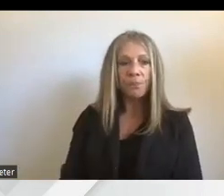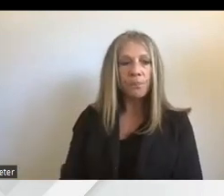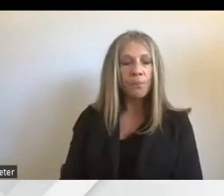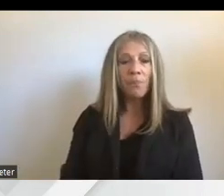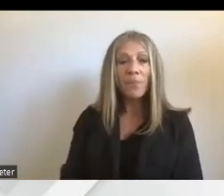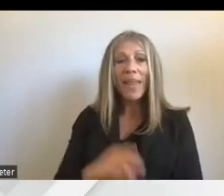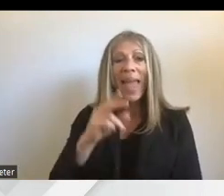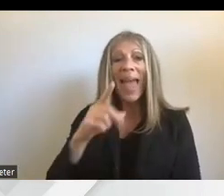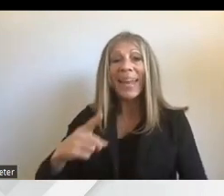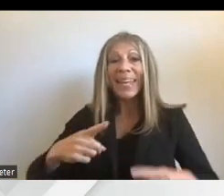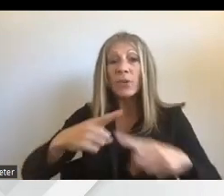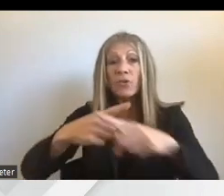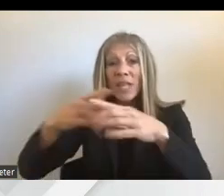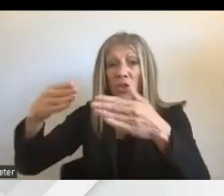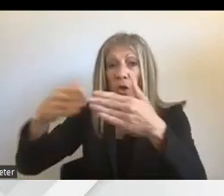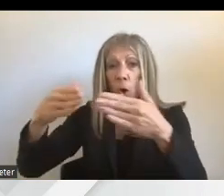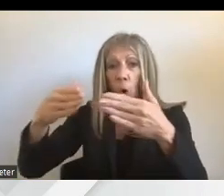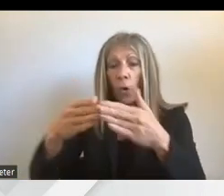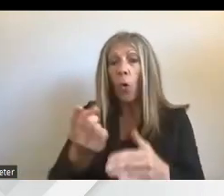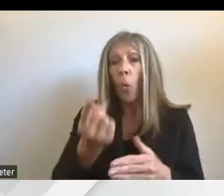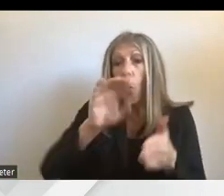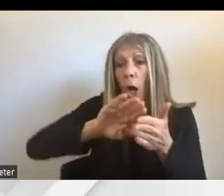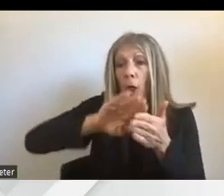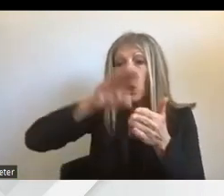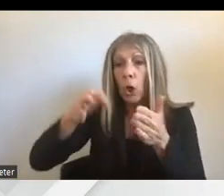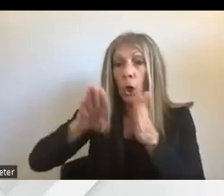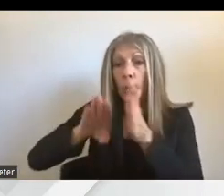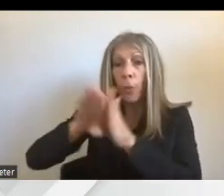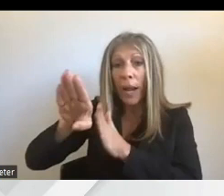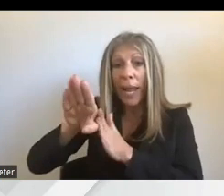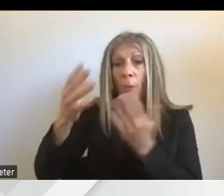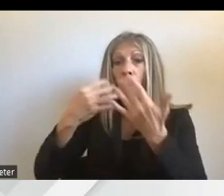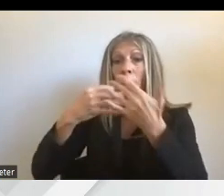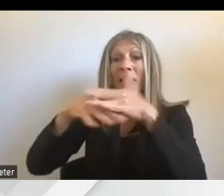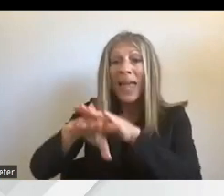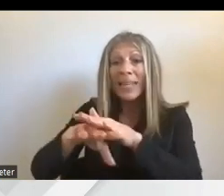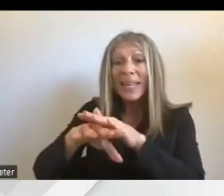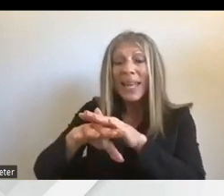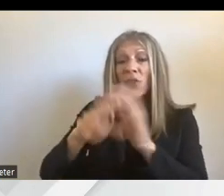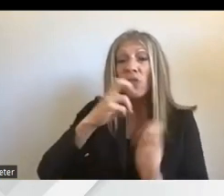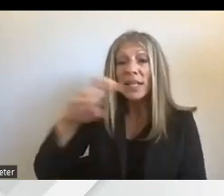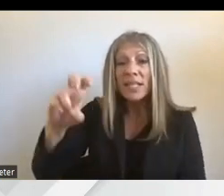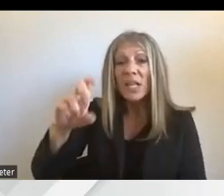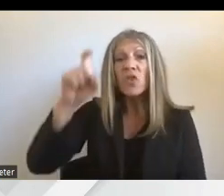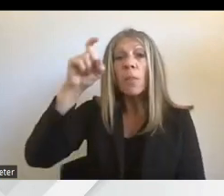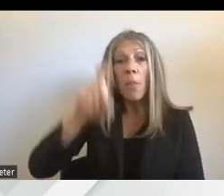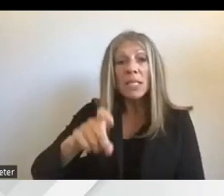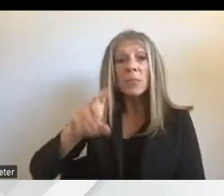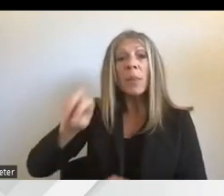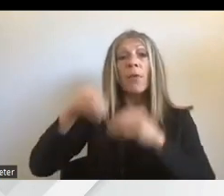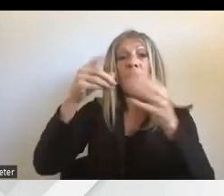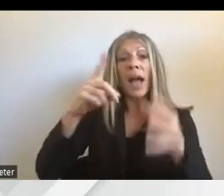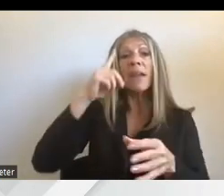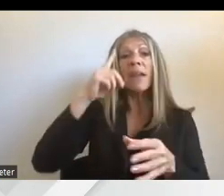At an intersection corner, one curb ramp or blended transition must be provided for each crosswalk.